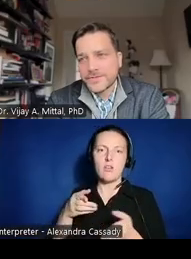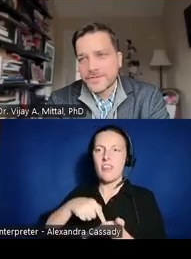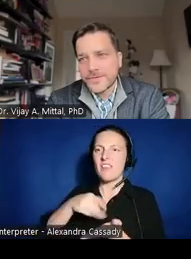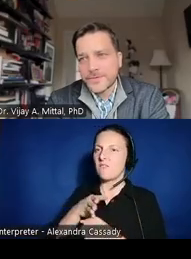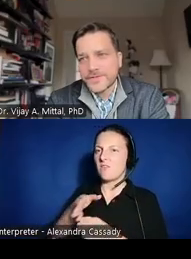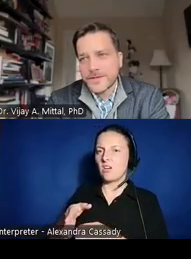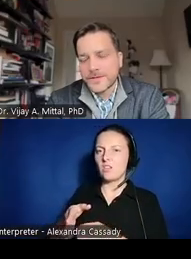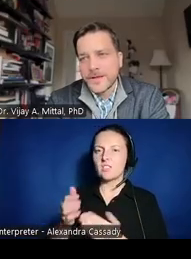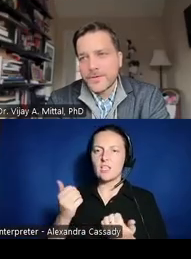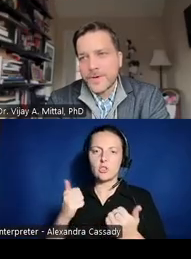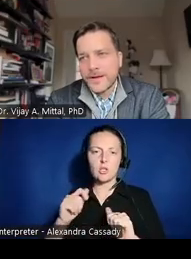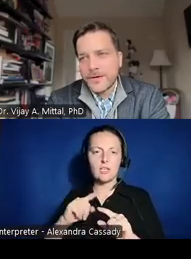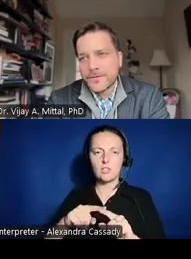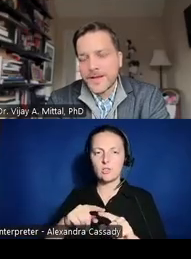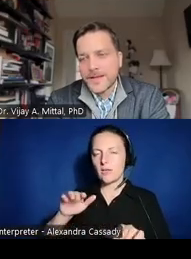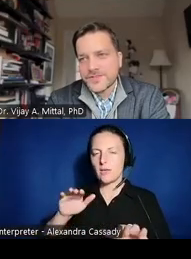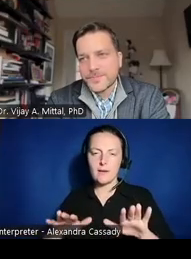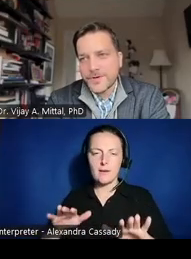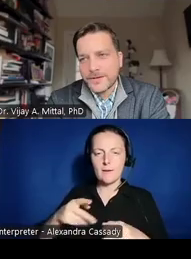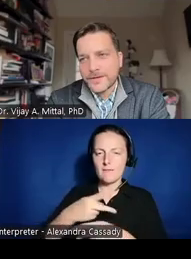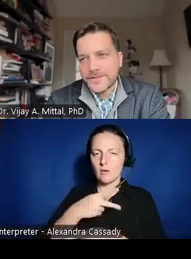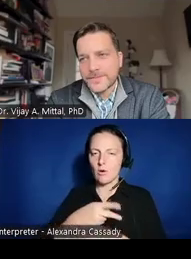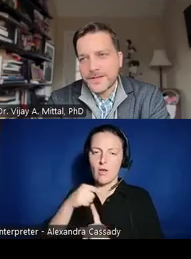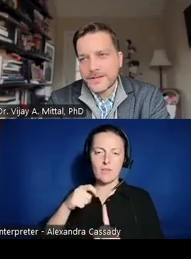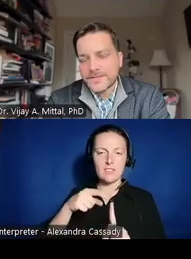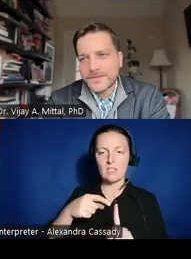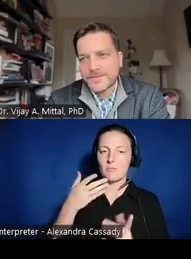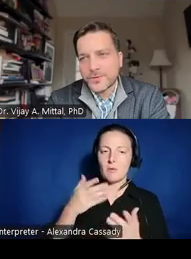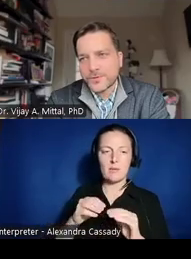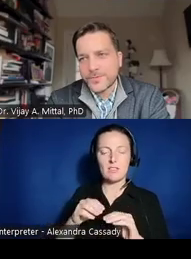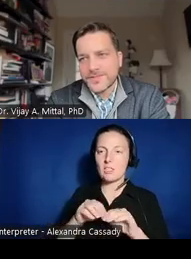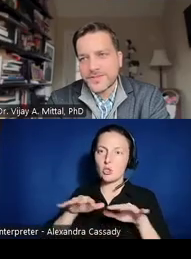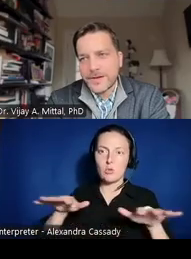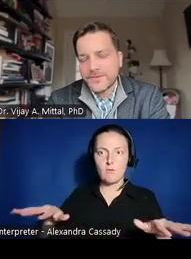too diffuse. And then right now, NIH is putting all of its money into this prodal stage right